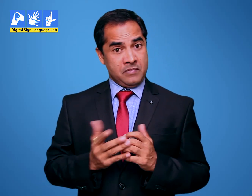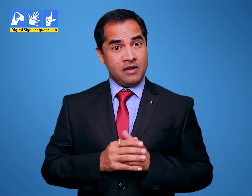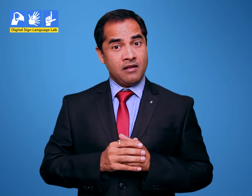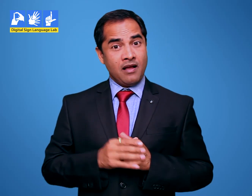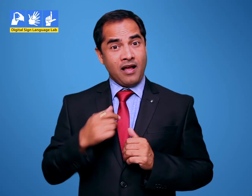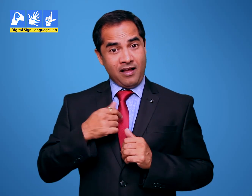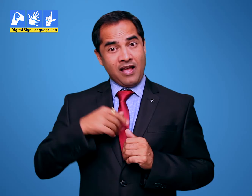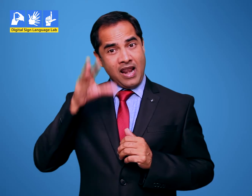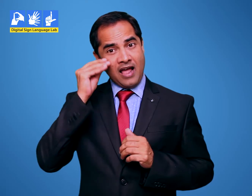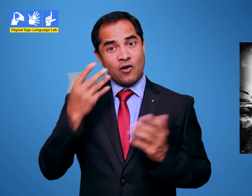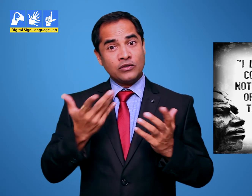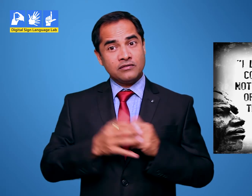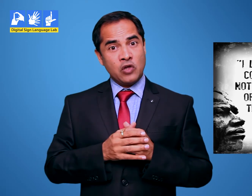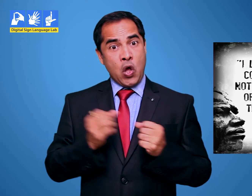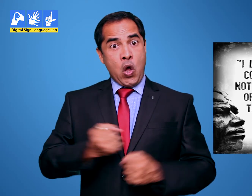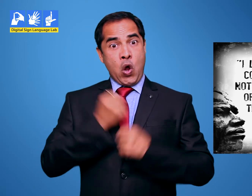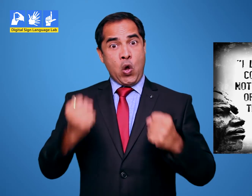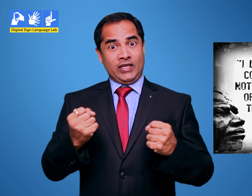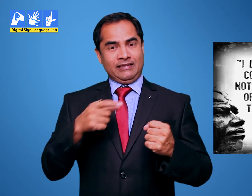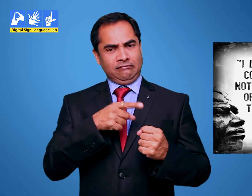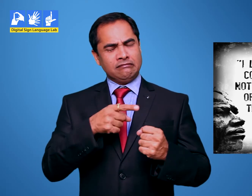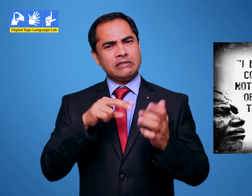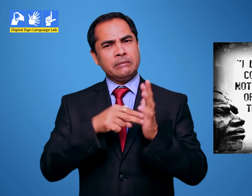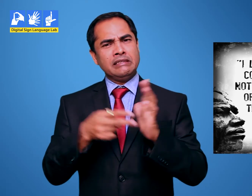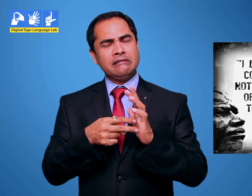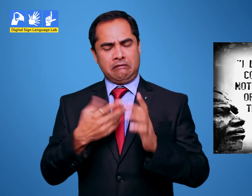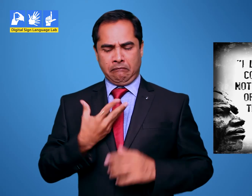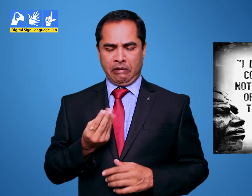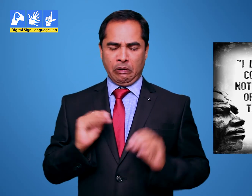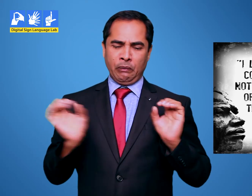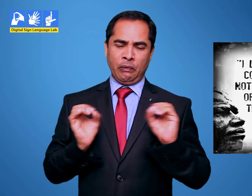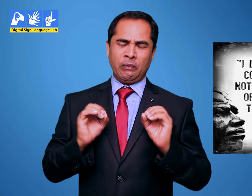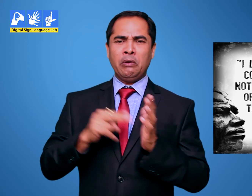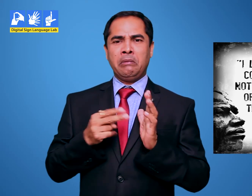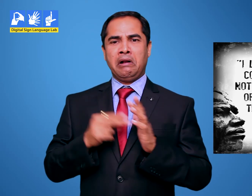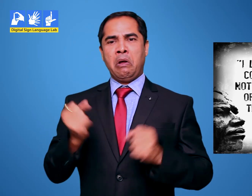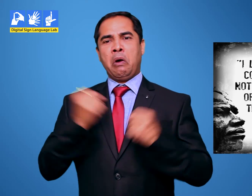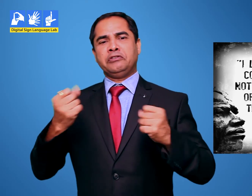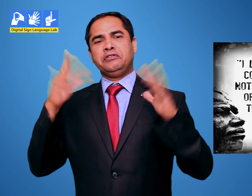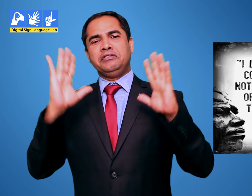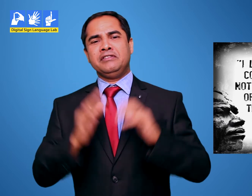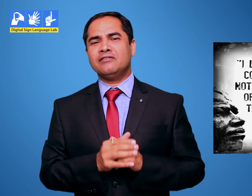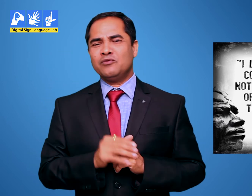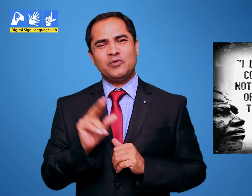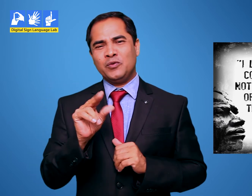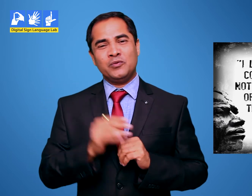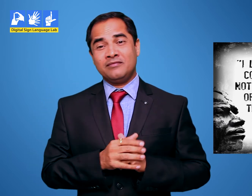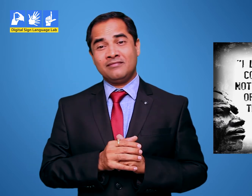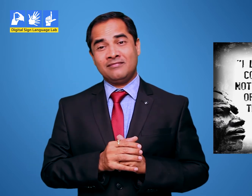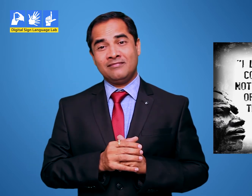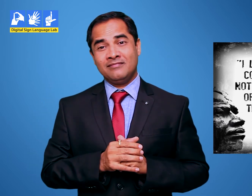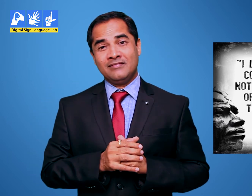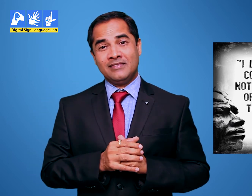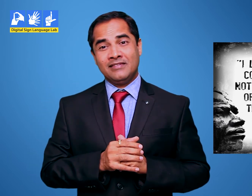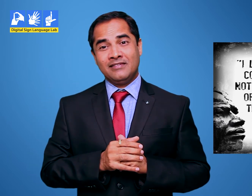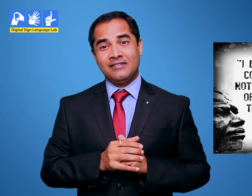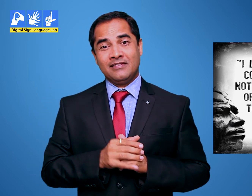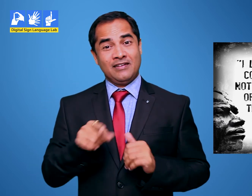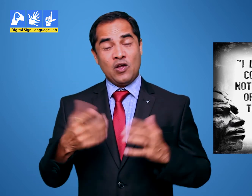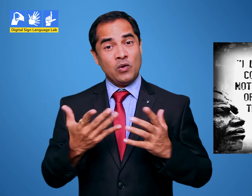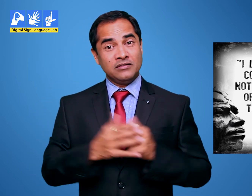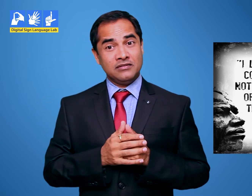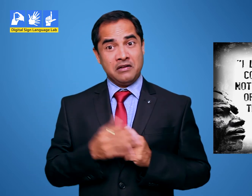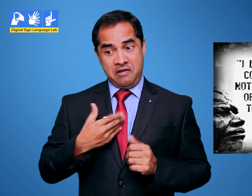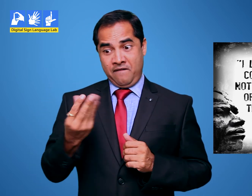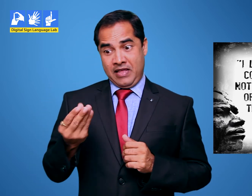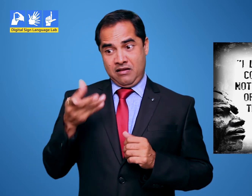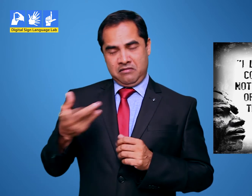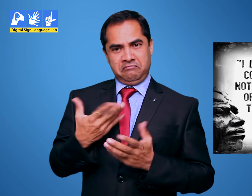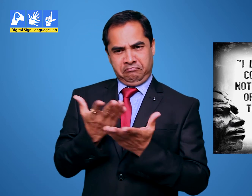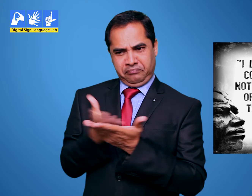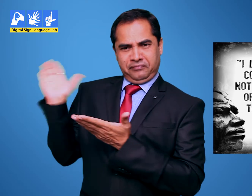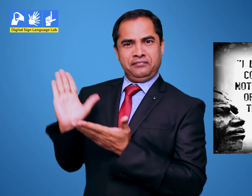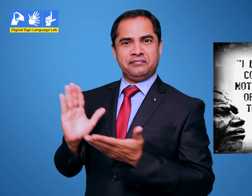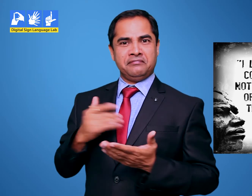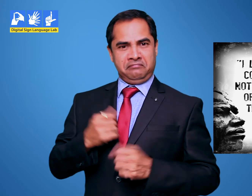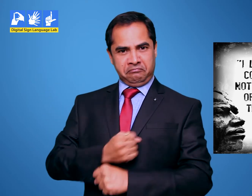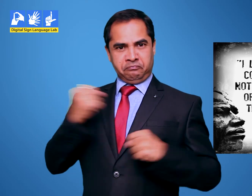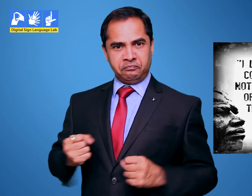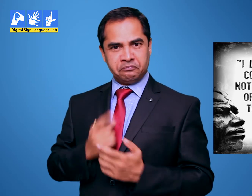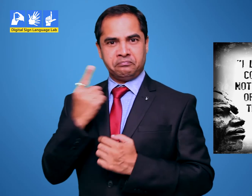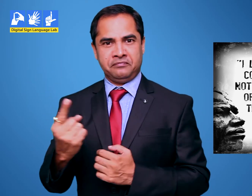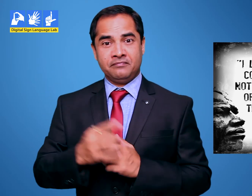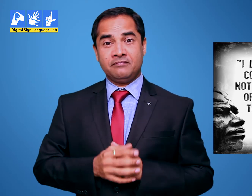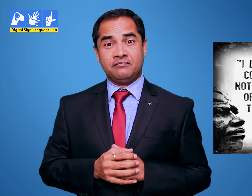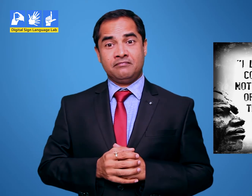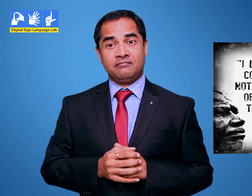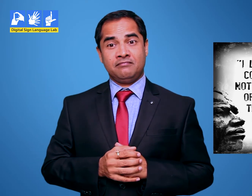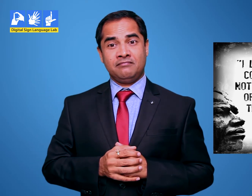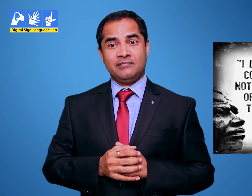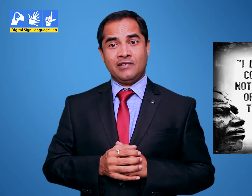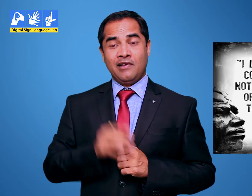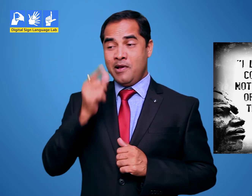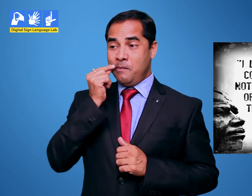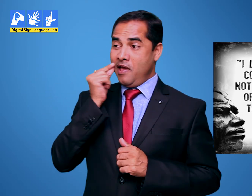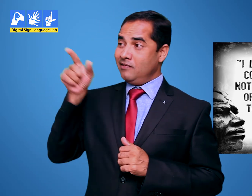have learned that courage was not absence of fear but triumph over it.